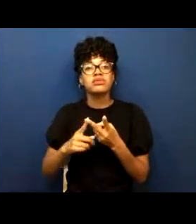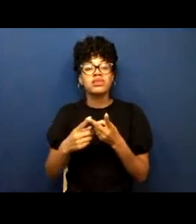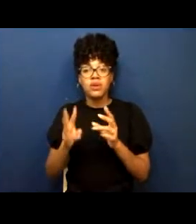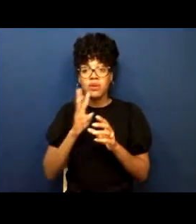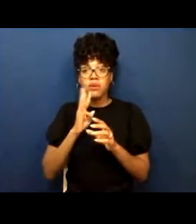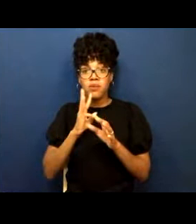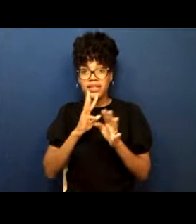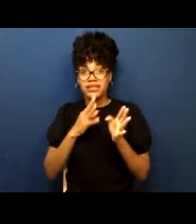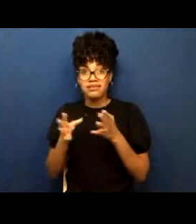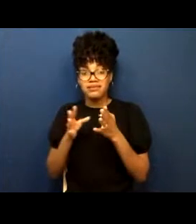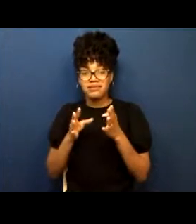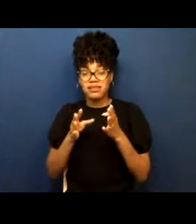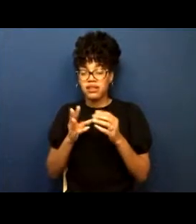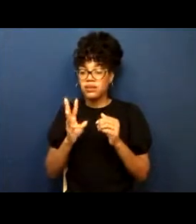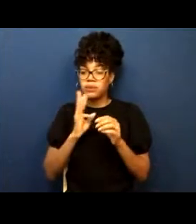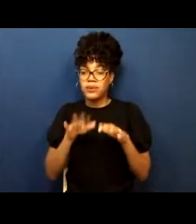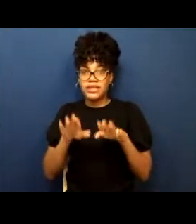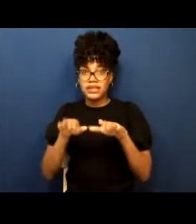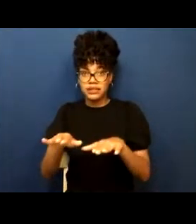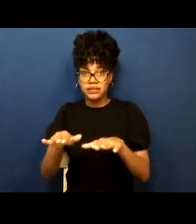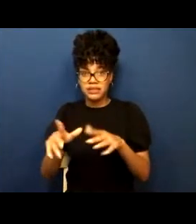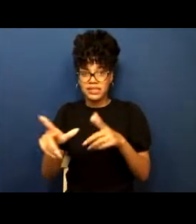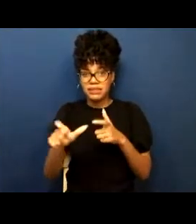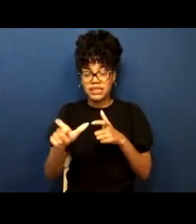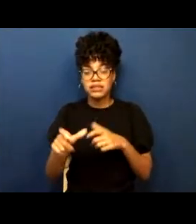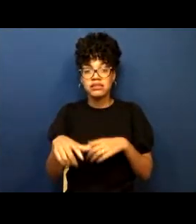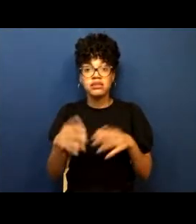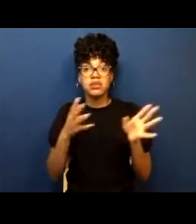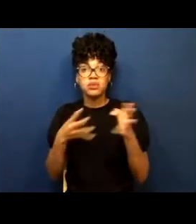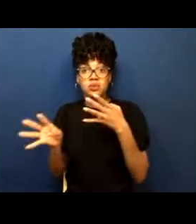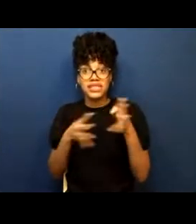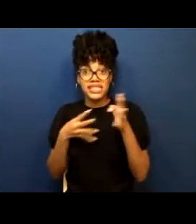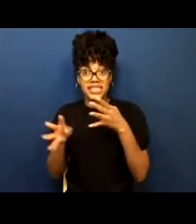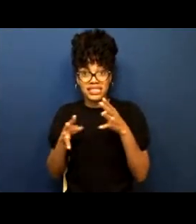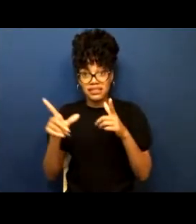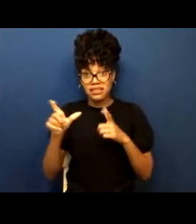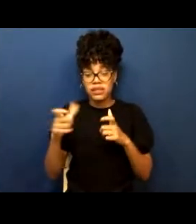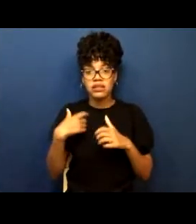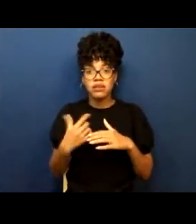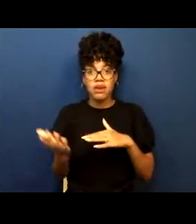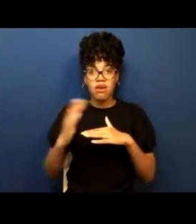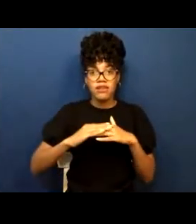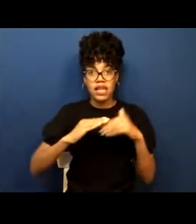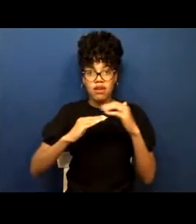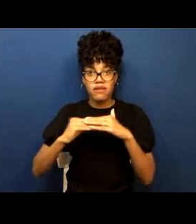also C4 contours. Believe it or not. That actually tells us a lot about seabird movements